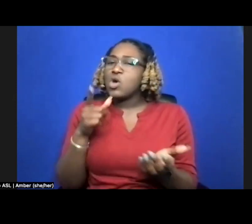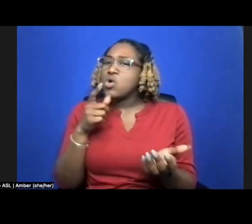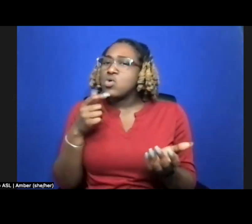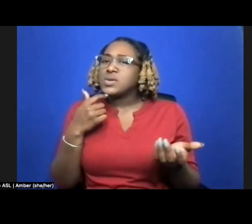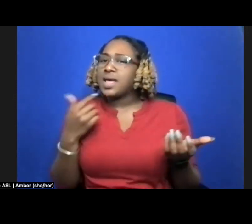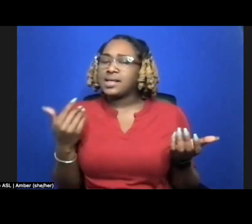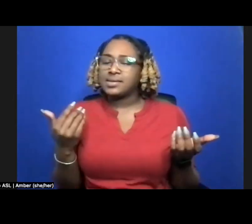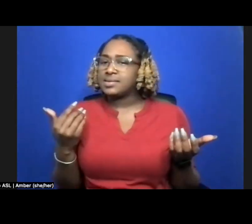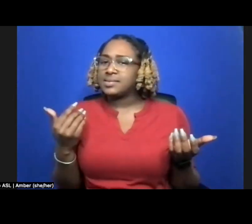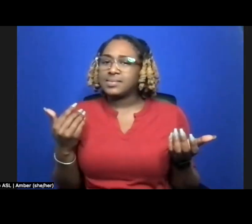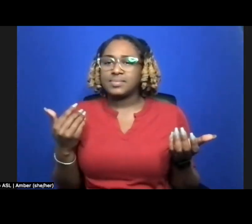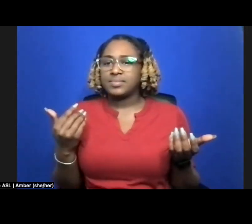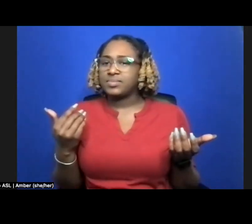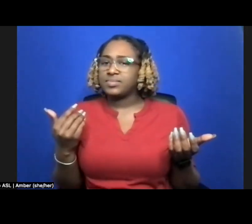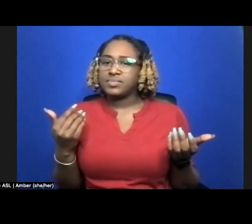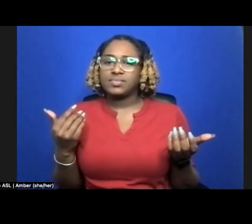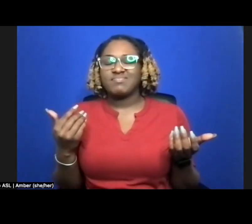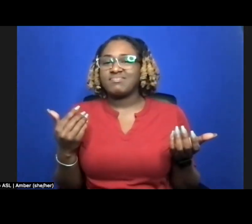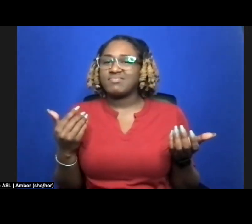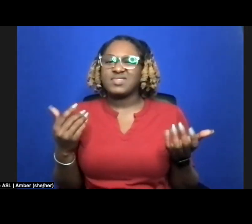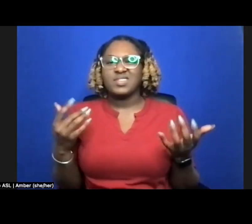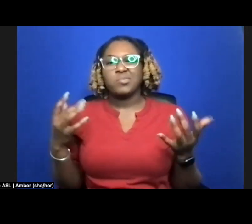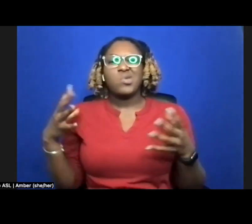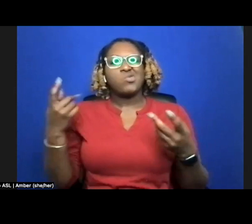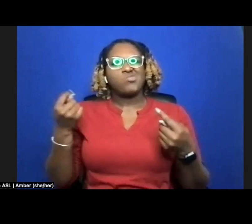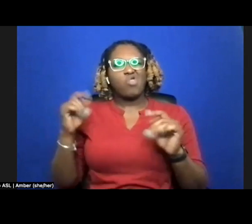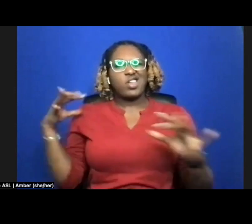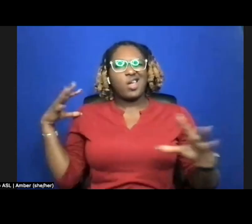isn't verbatim, but paraphrased that like ‘the imperative of Black Studies is to save the Earth.’